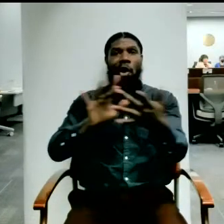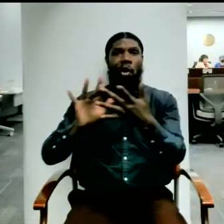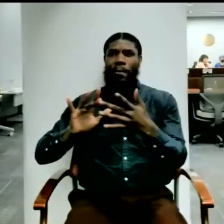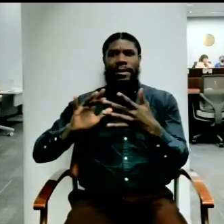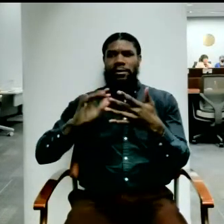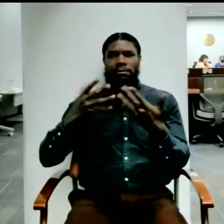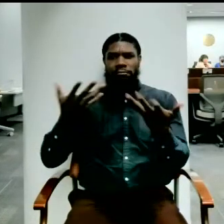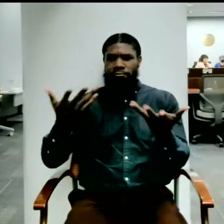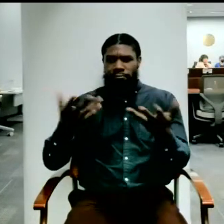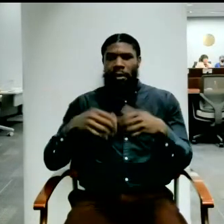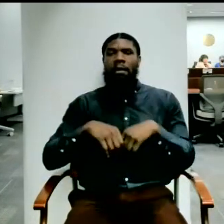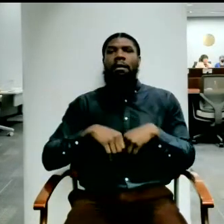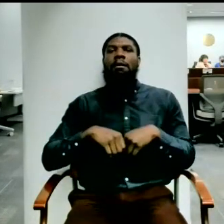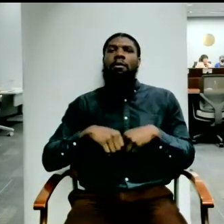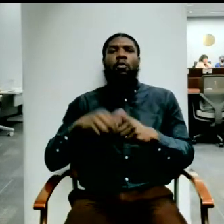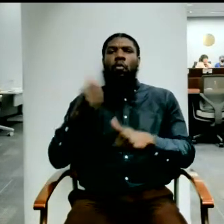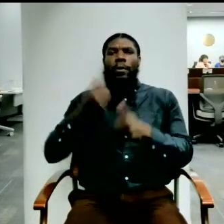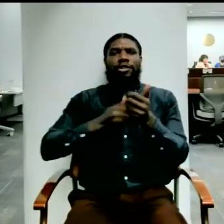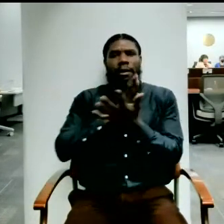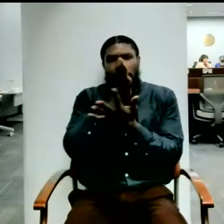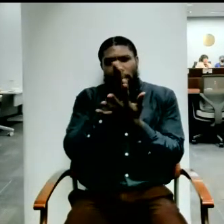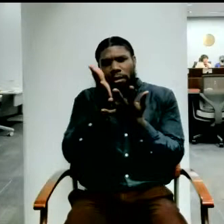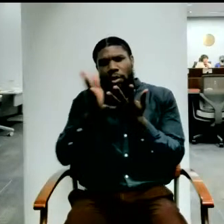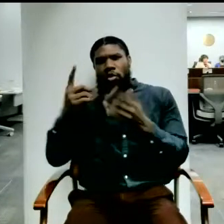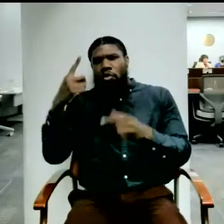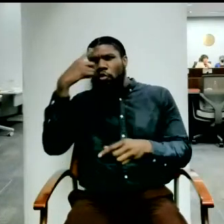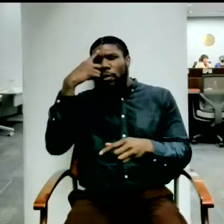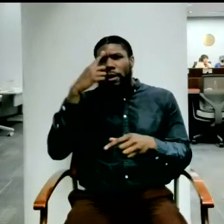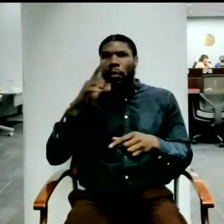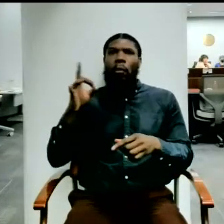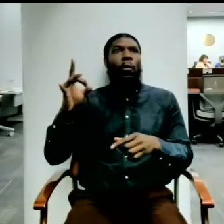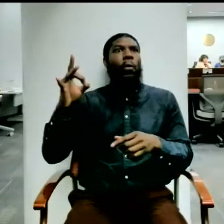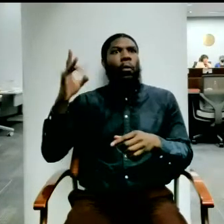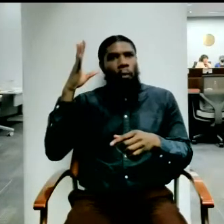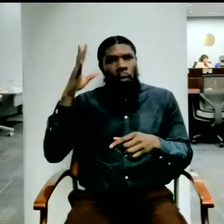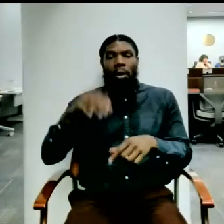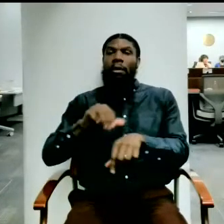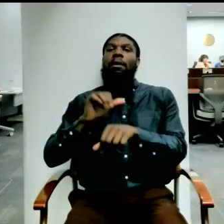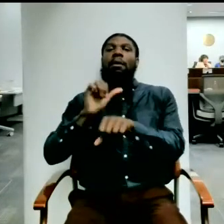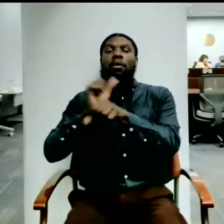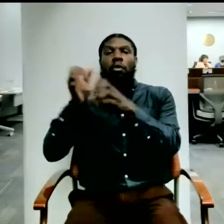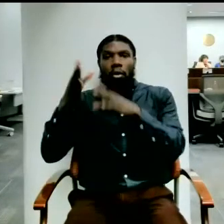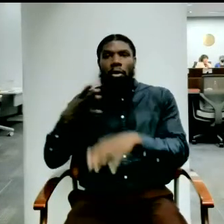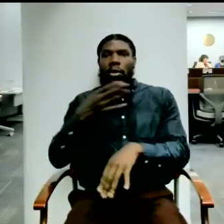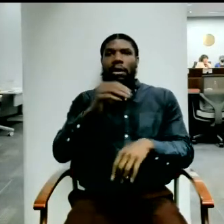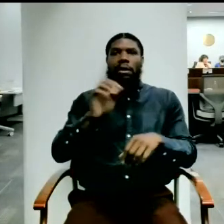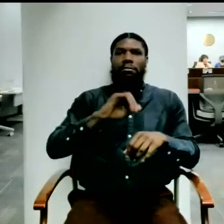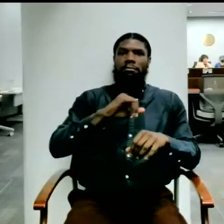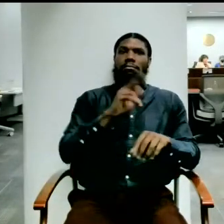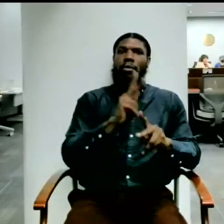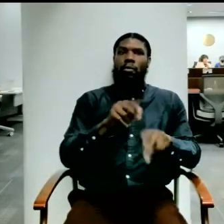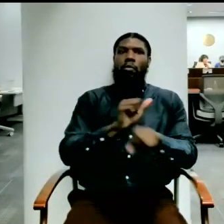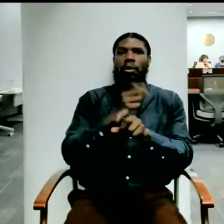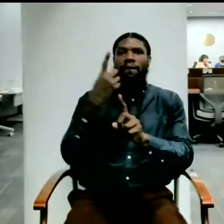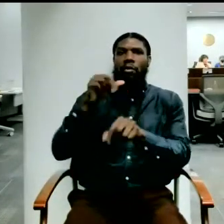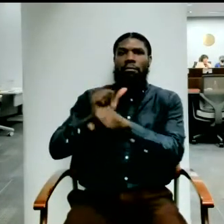Where are the areas that you think are the biggest pain points that both employers and employees have the hardest time kind of understanding